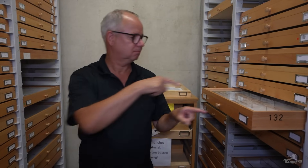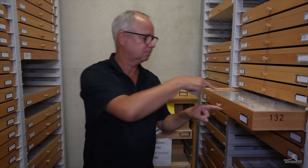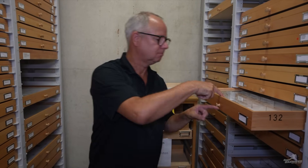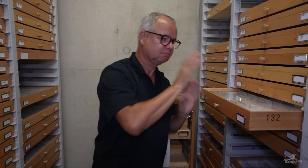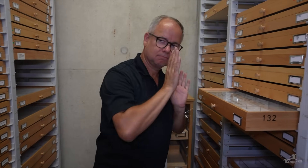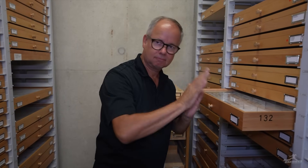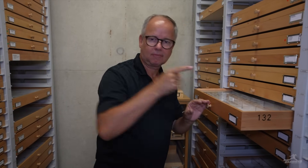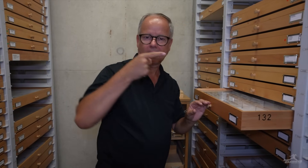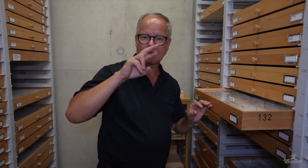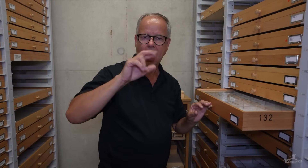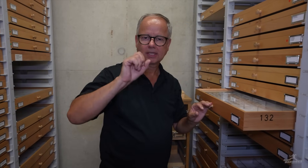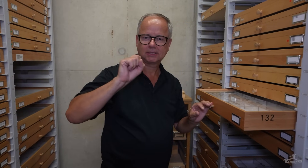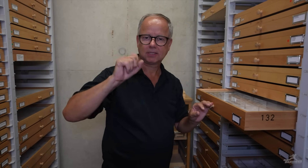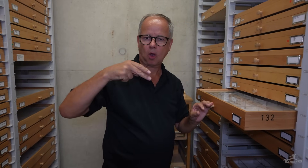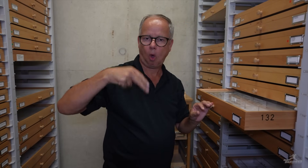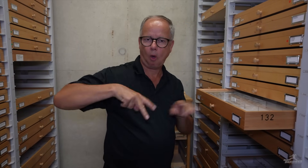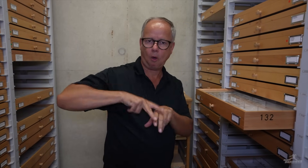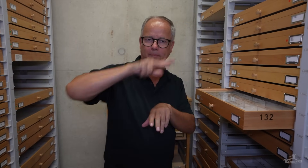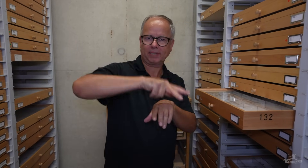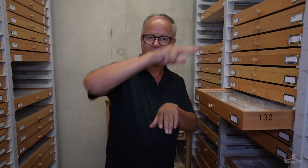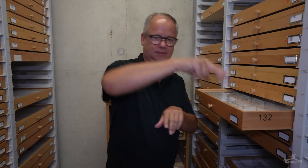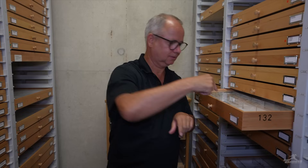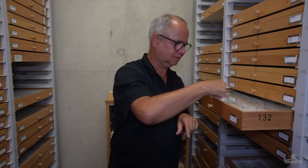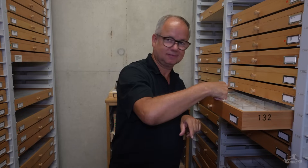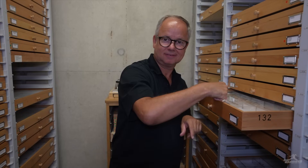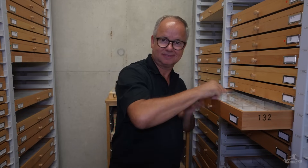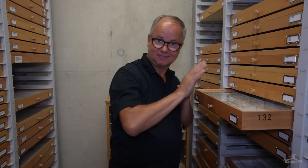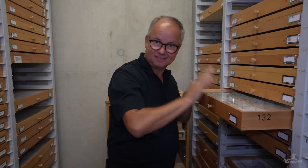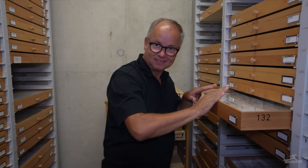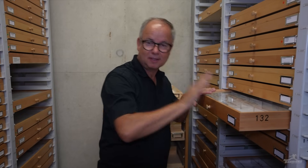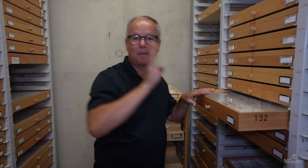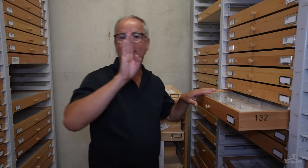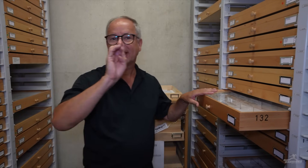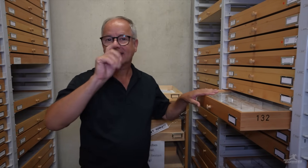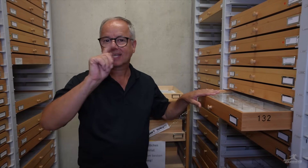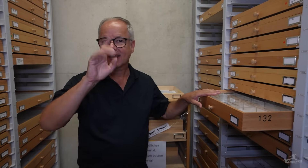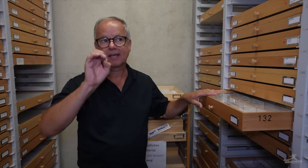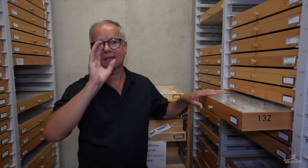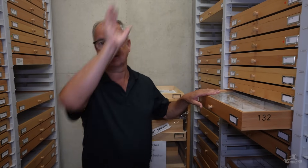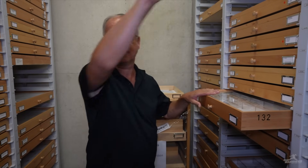this is the grasshopper grouping.